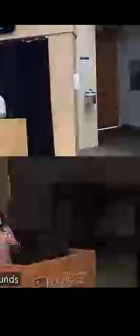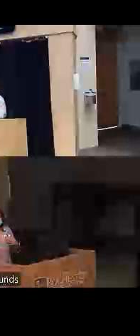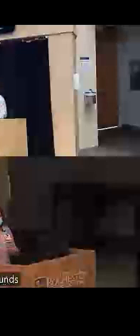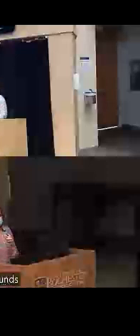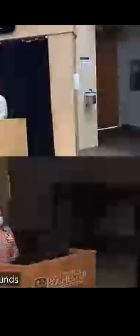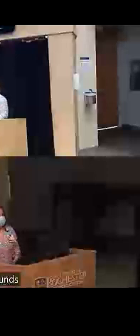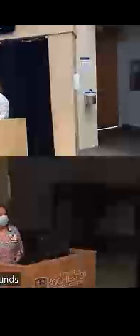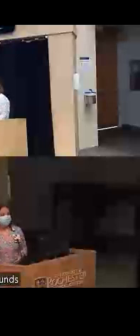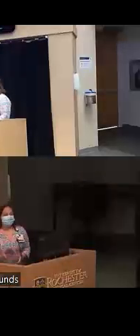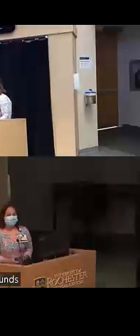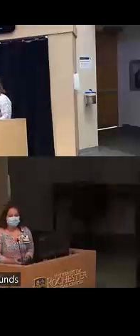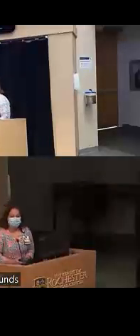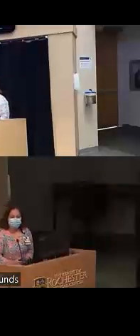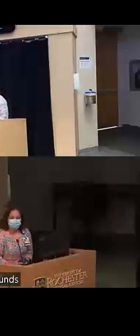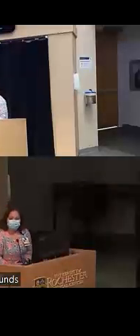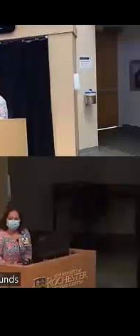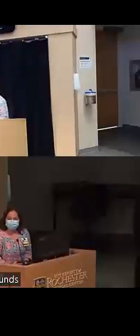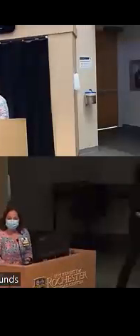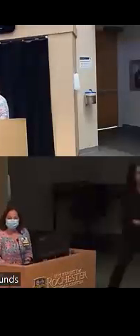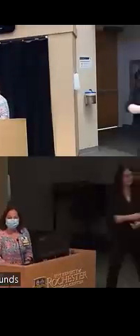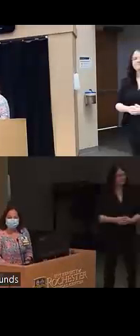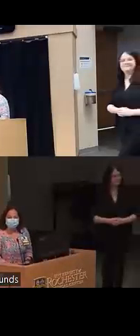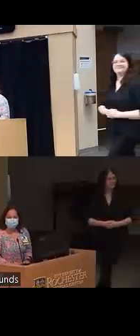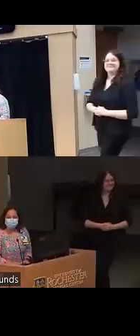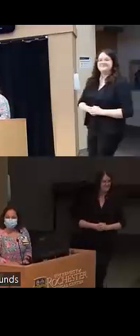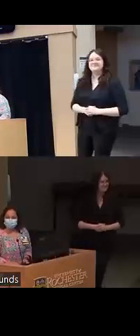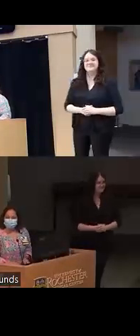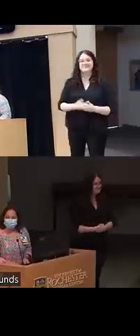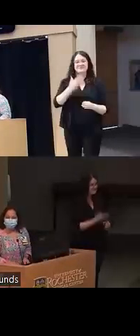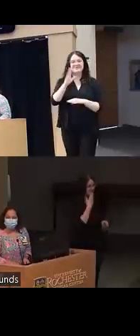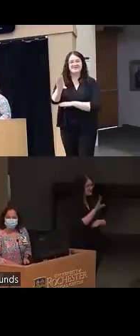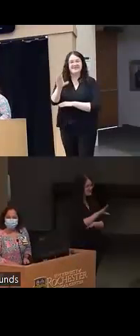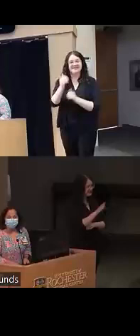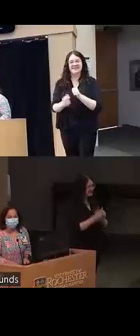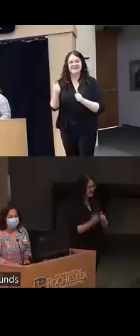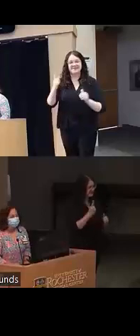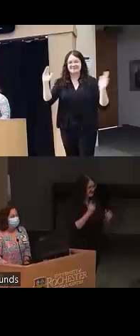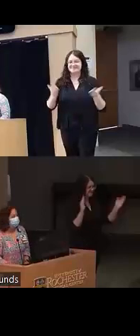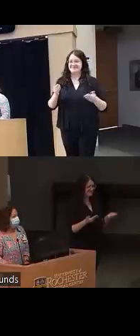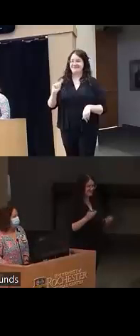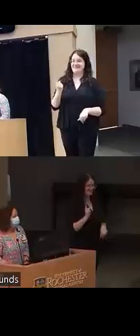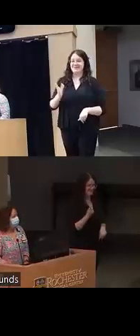foreign good afternoon everybody and welcome to the first official Grand round session of